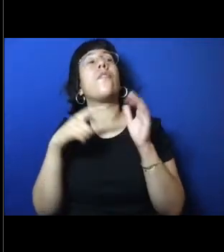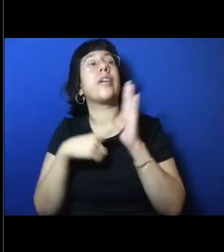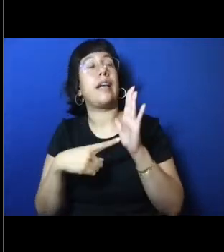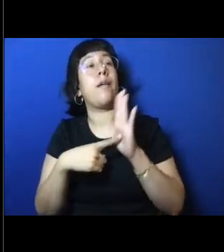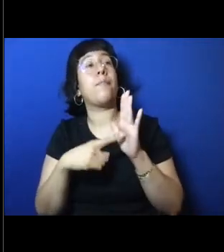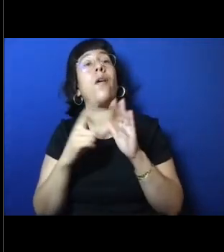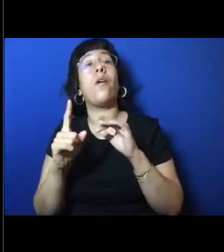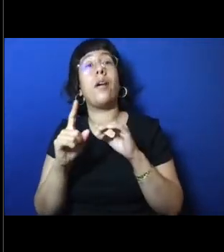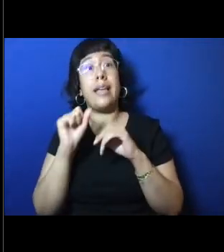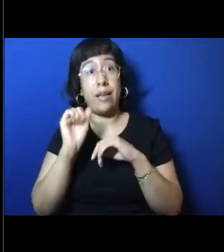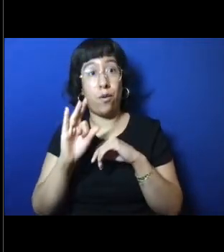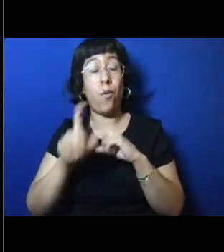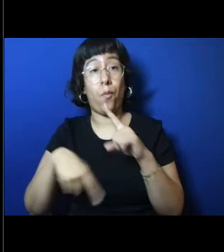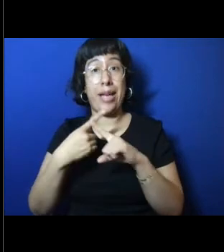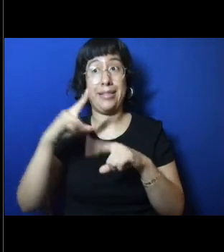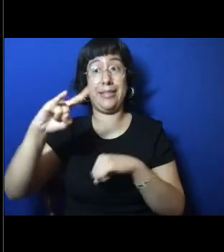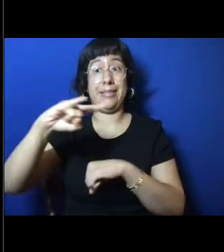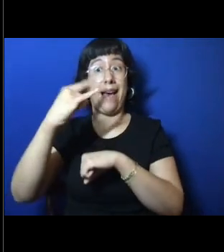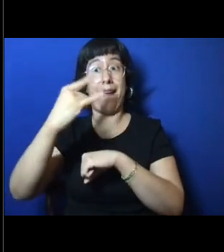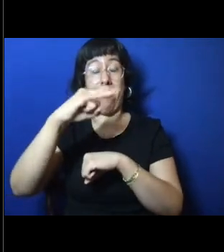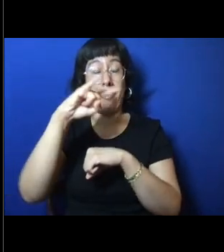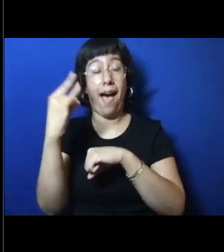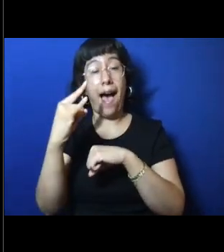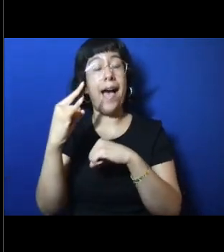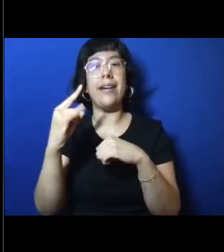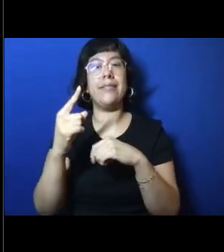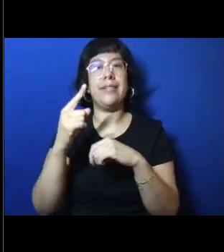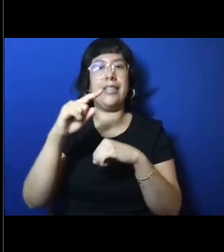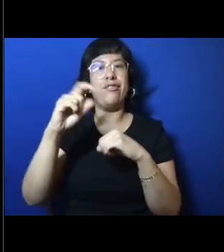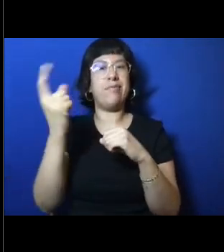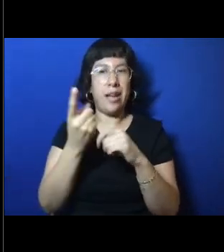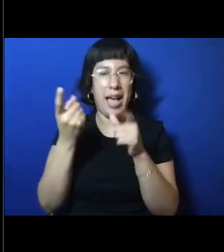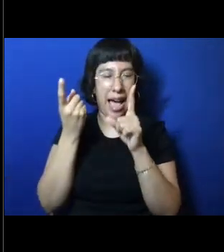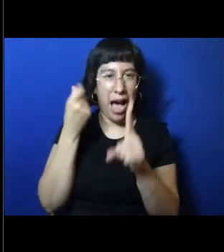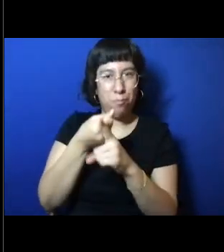So does it stay, fall back down to earth or does it stay in space and just float around?